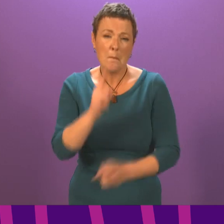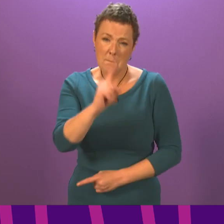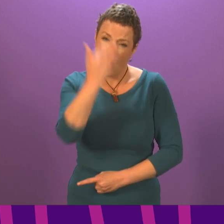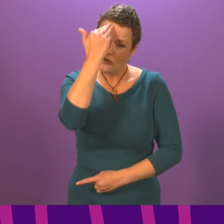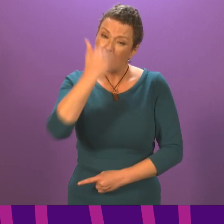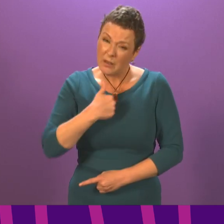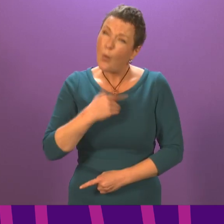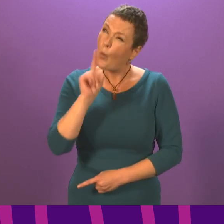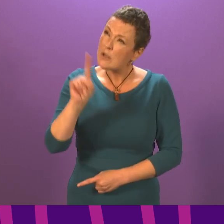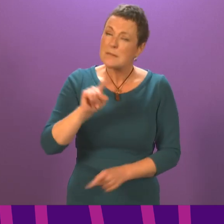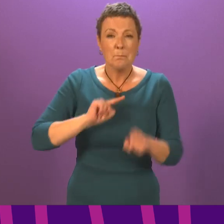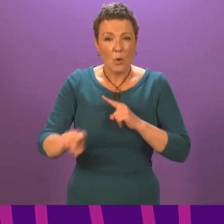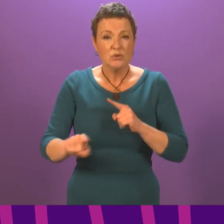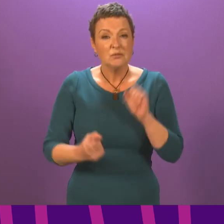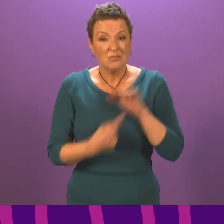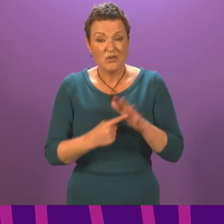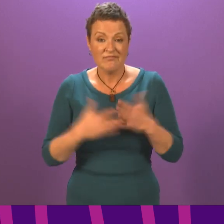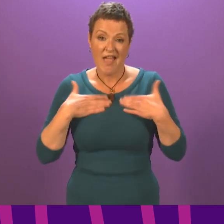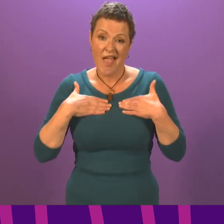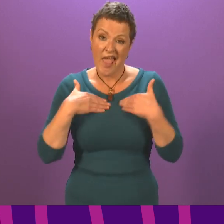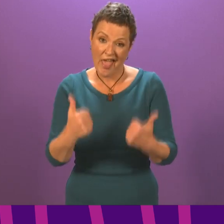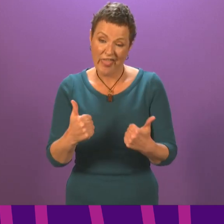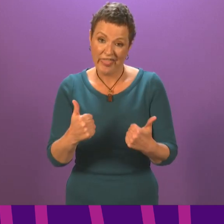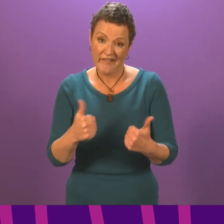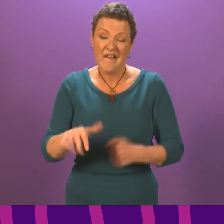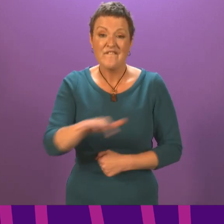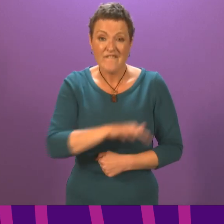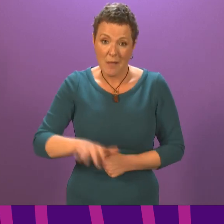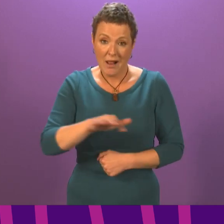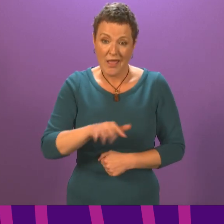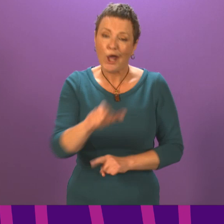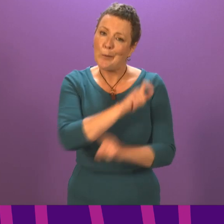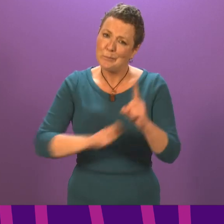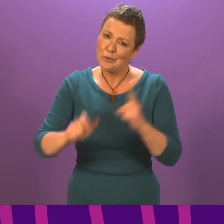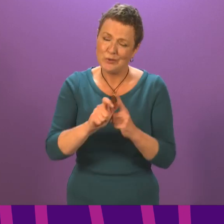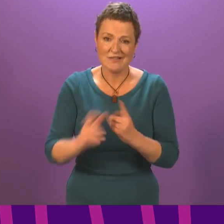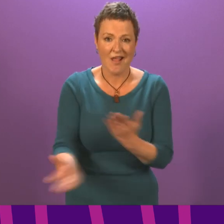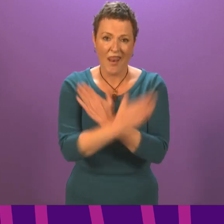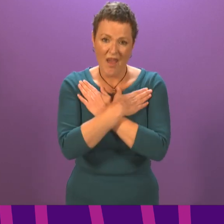us what matters most: health, family, community and love. Let us hold on to all of that, and